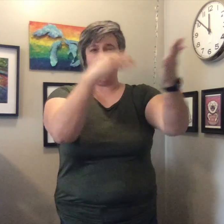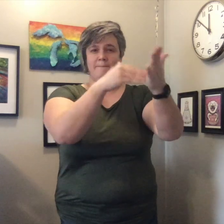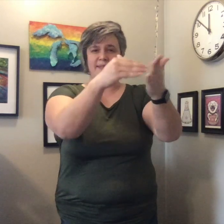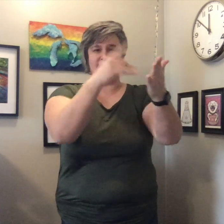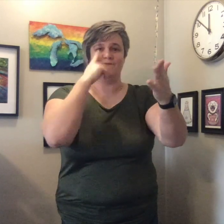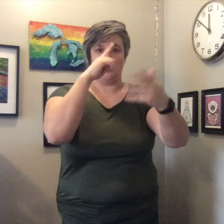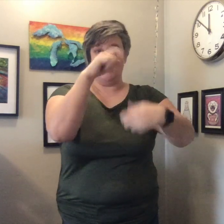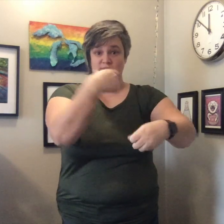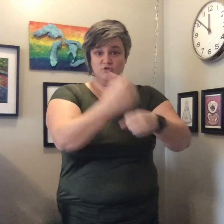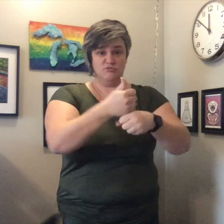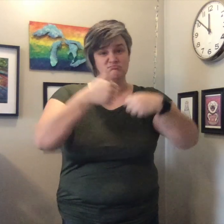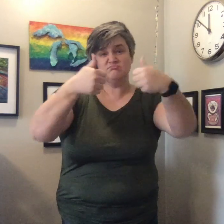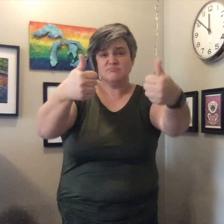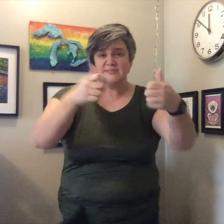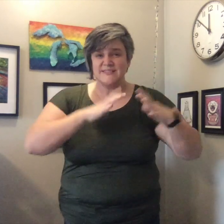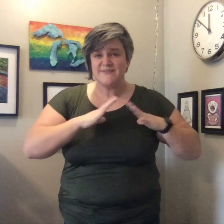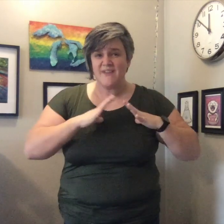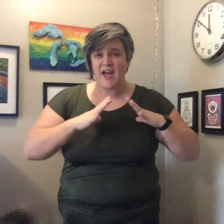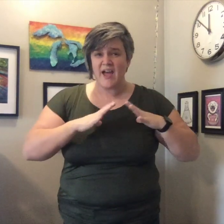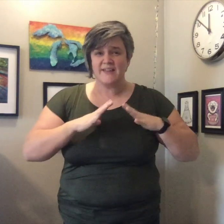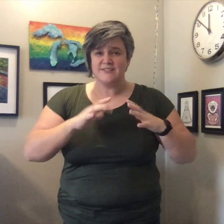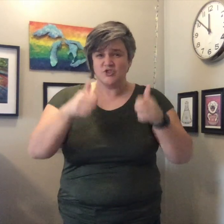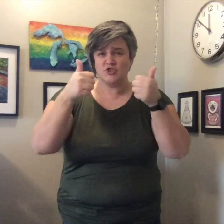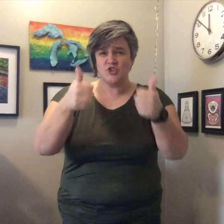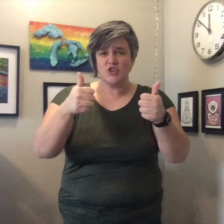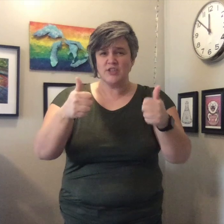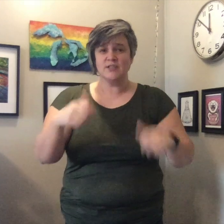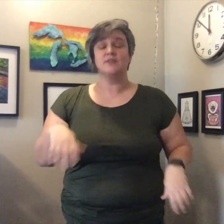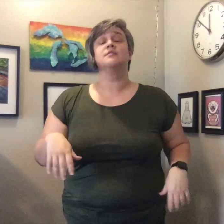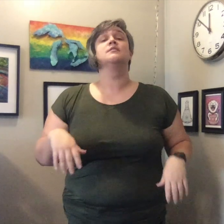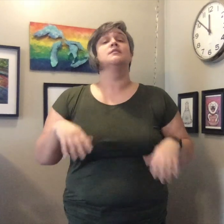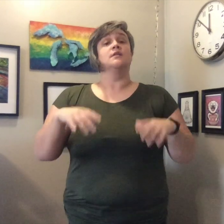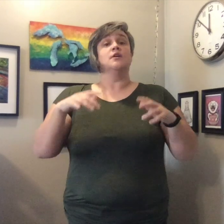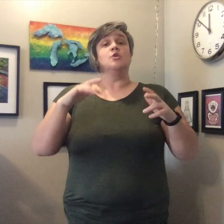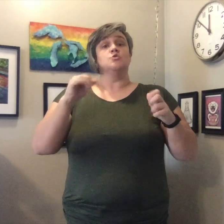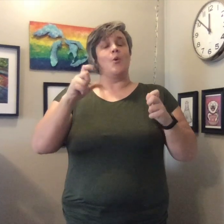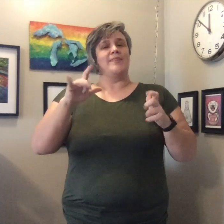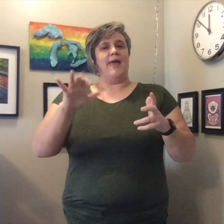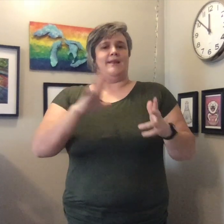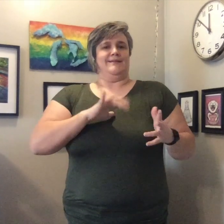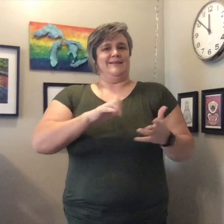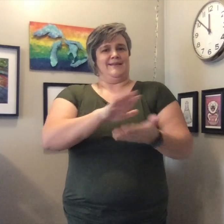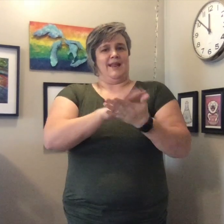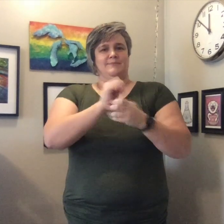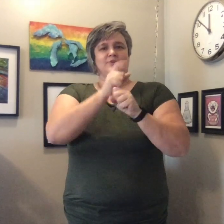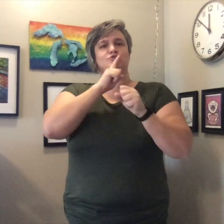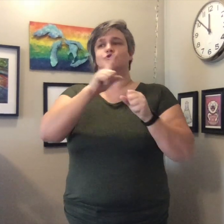that I want to achieve by the end of the year! It's a great way to talk about